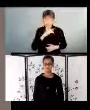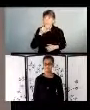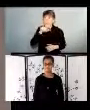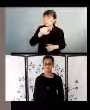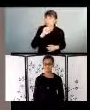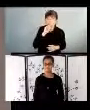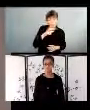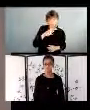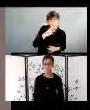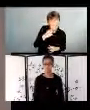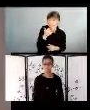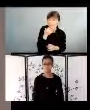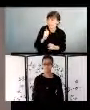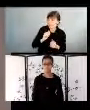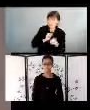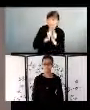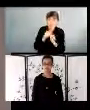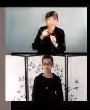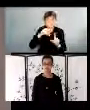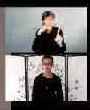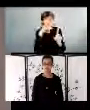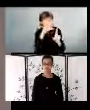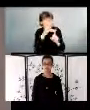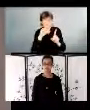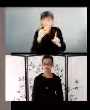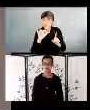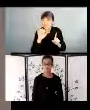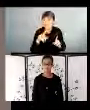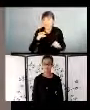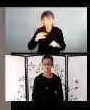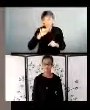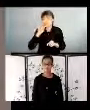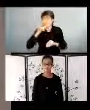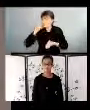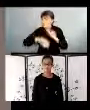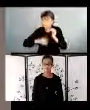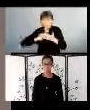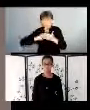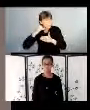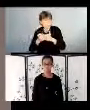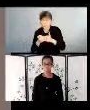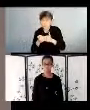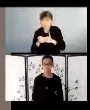your circumstances and don’t complete your project, then your reporting will probably